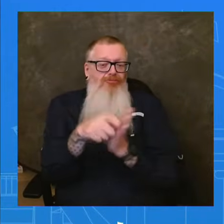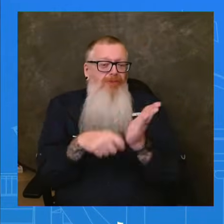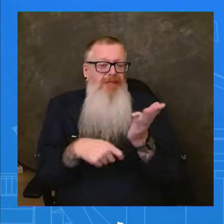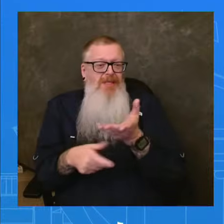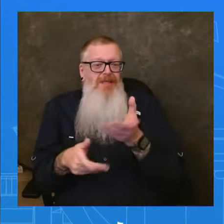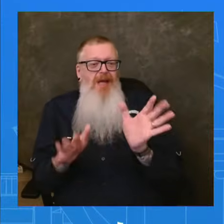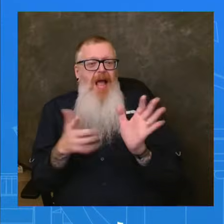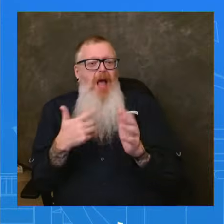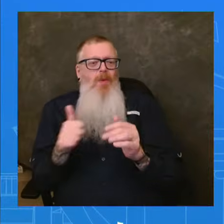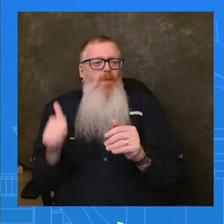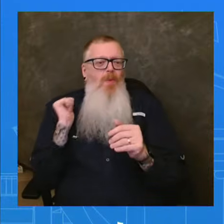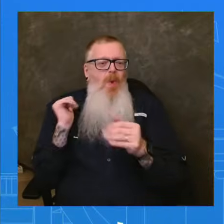We'll see you tomorrow.